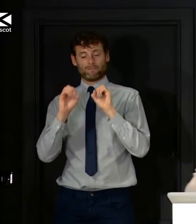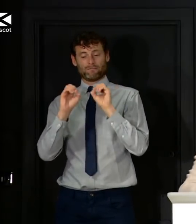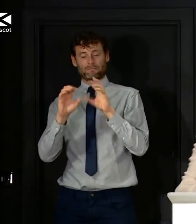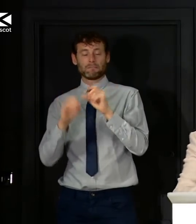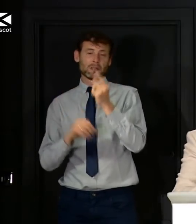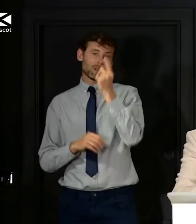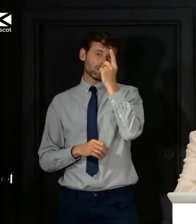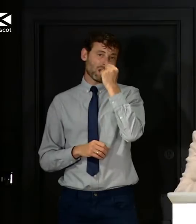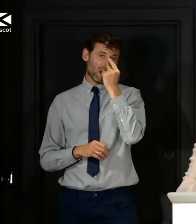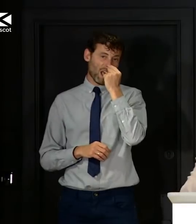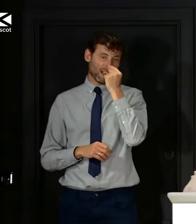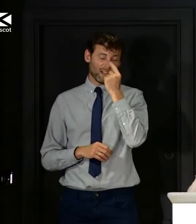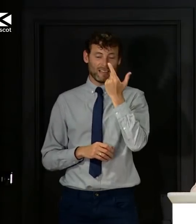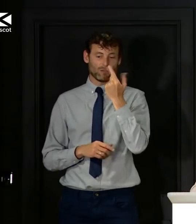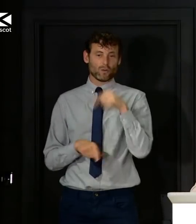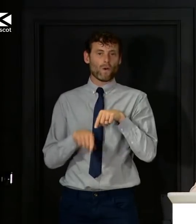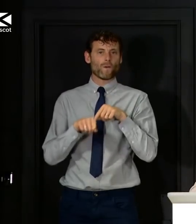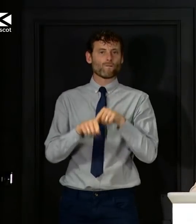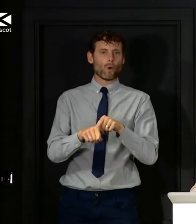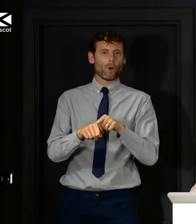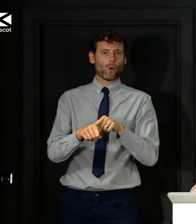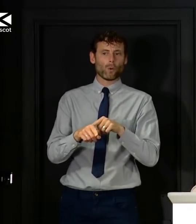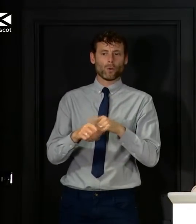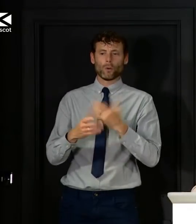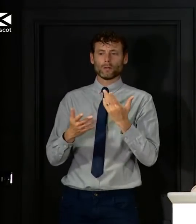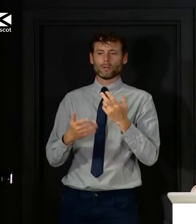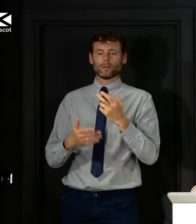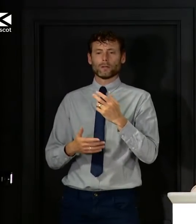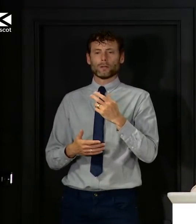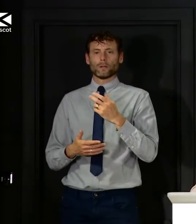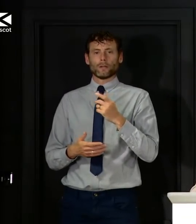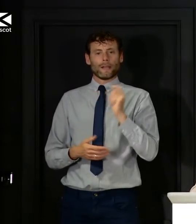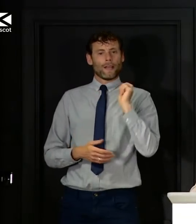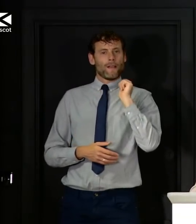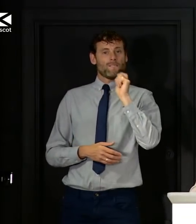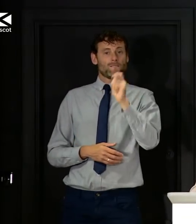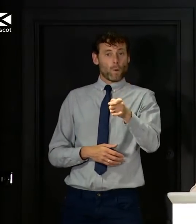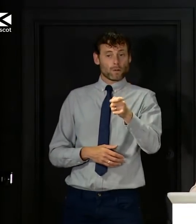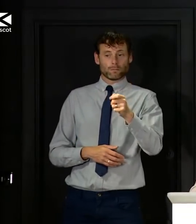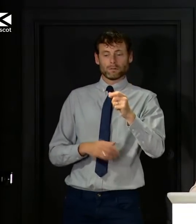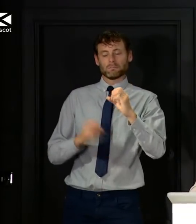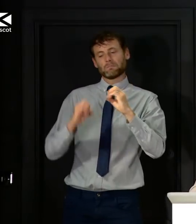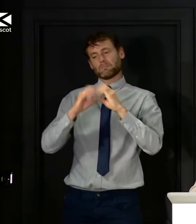follow the same enforcement model as for public transport. And in terms of the speed, I think